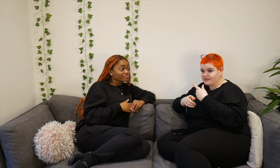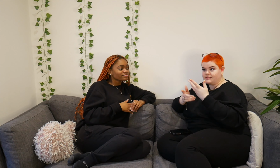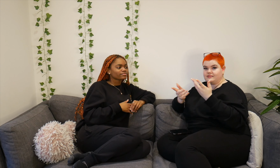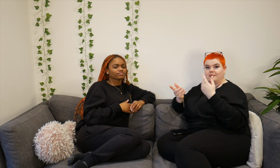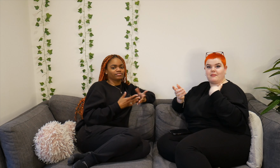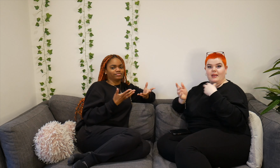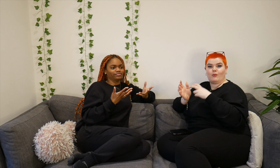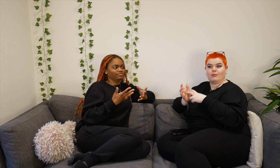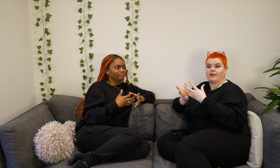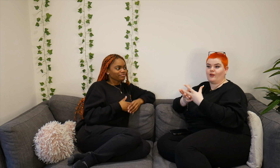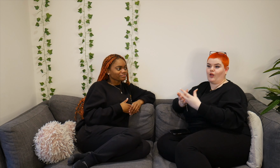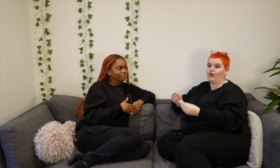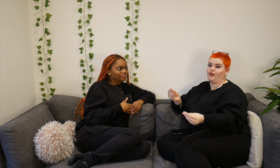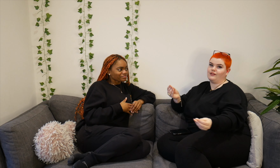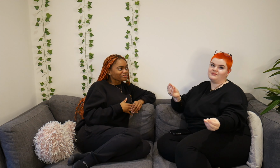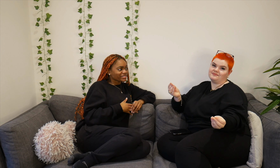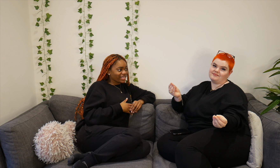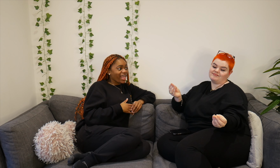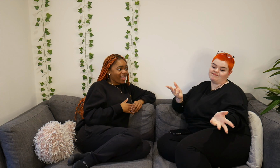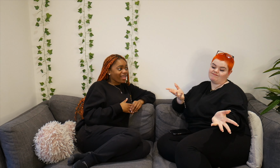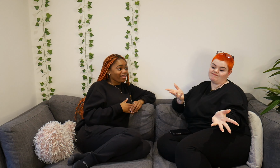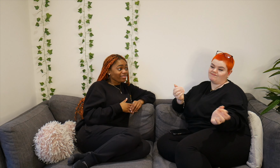if I'm looking at the phone, I'll miss my appointment, and it's... (yeah yeah!)